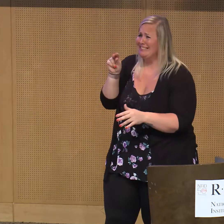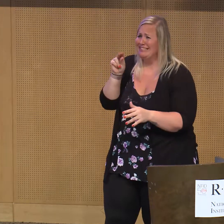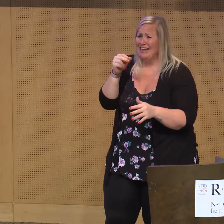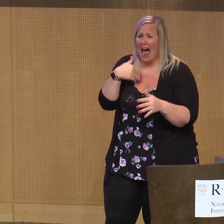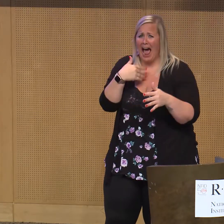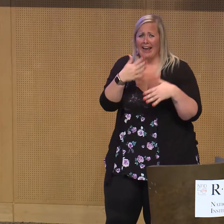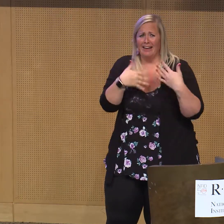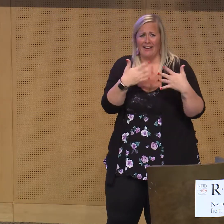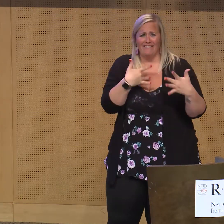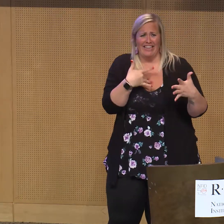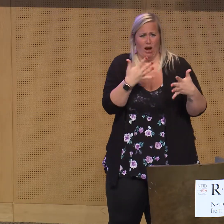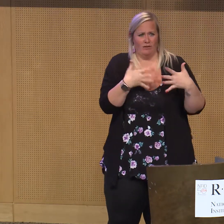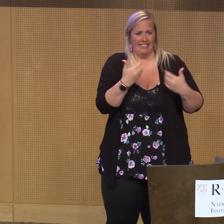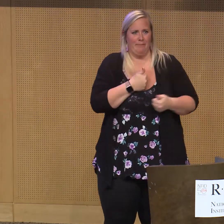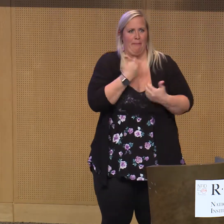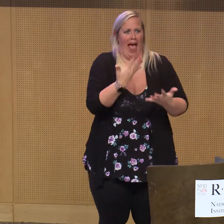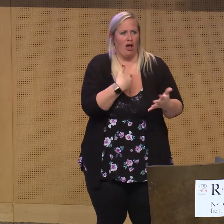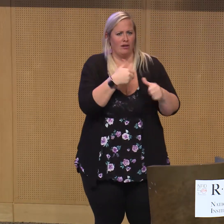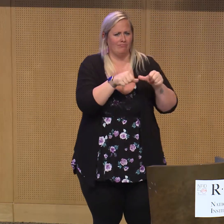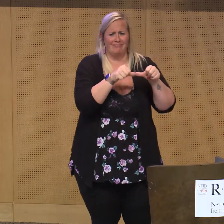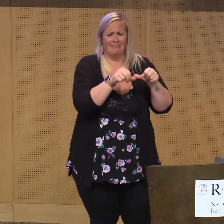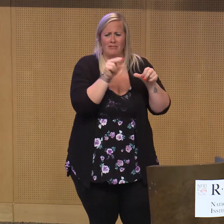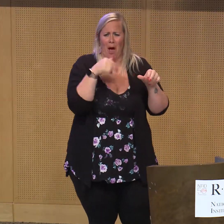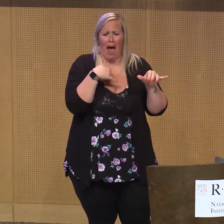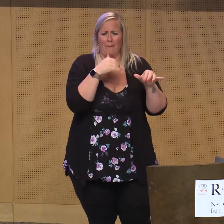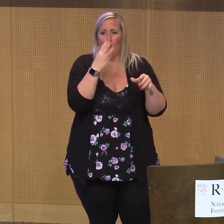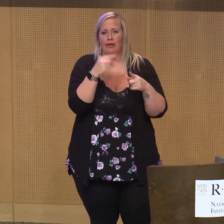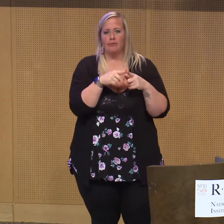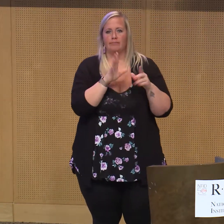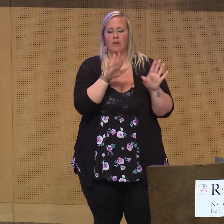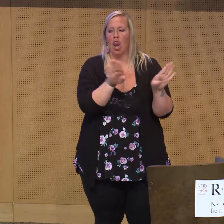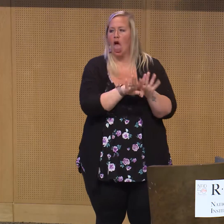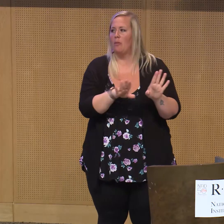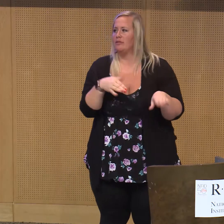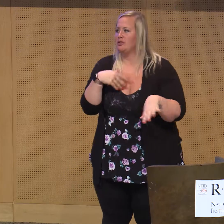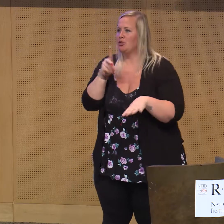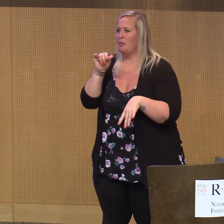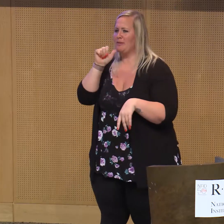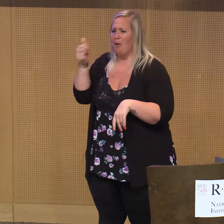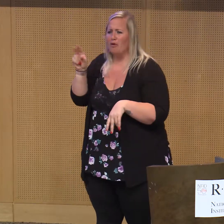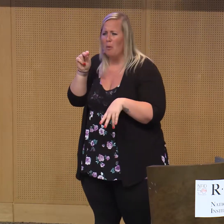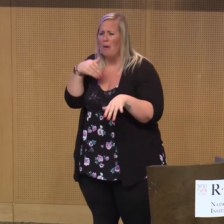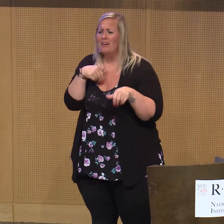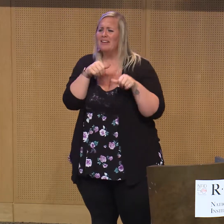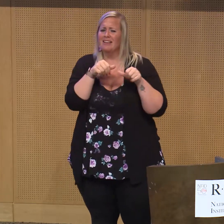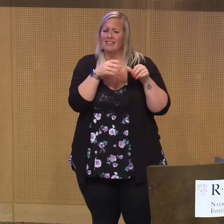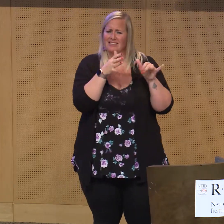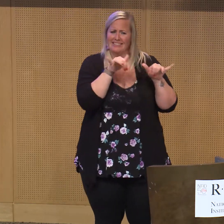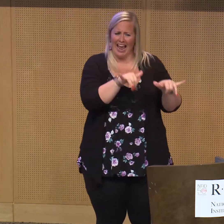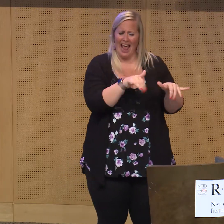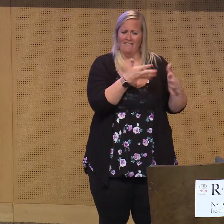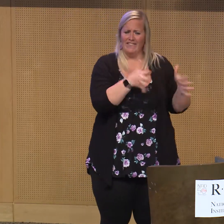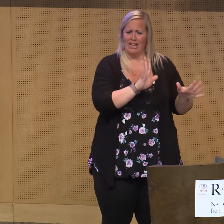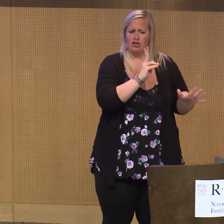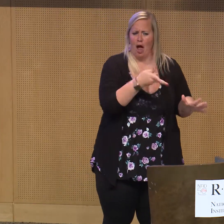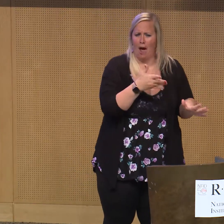And that's the time when I might normally be done. But if I'm just in the groove, I need to stay. I don't want to stop what I'm doing